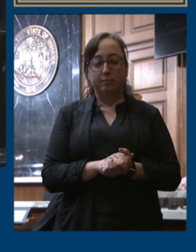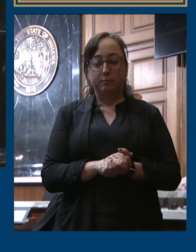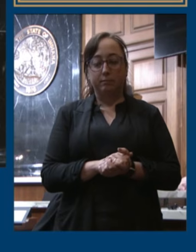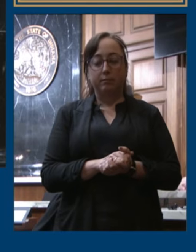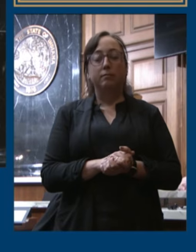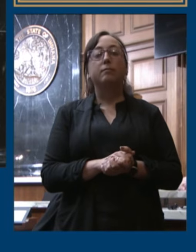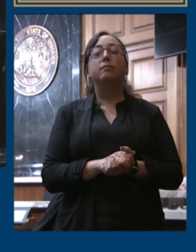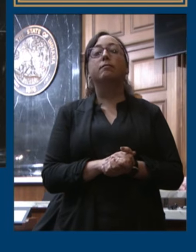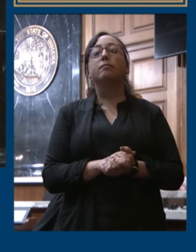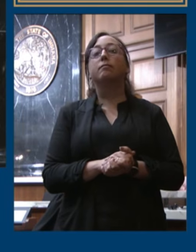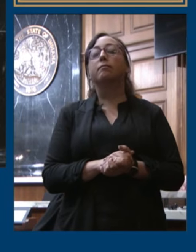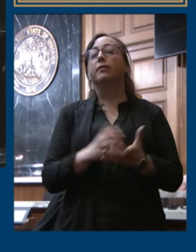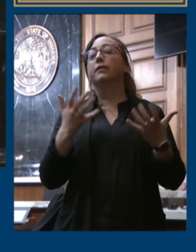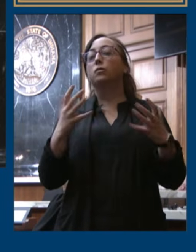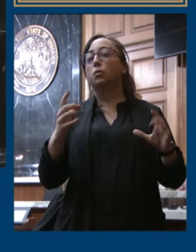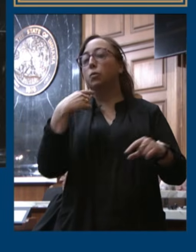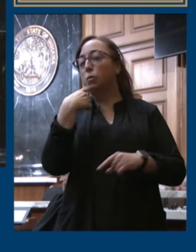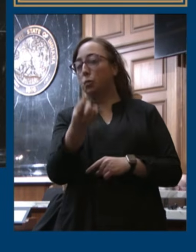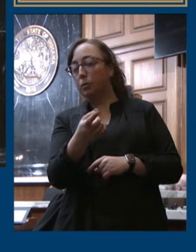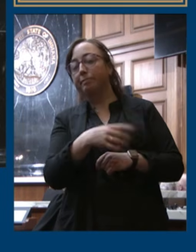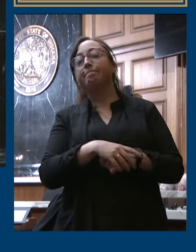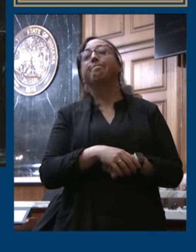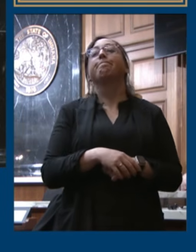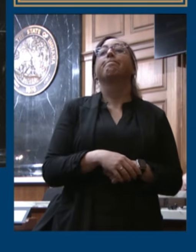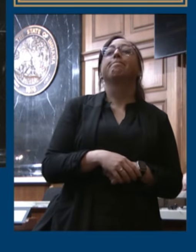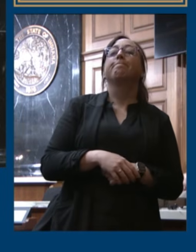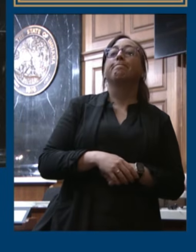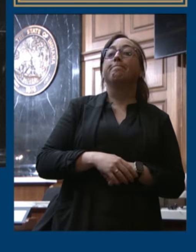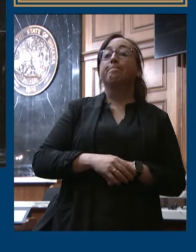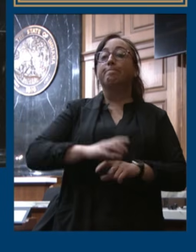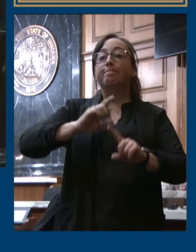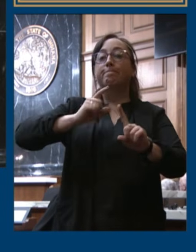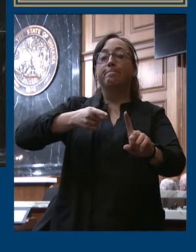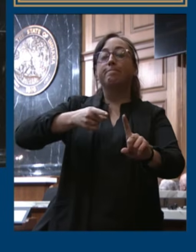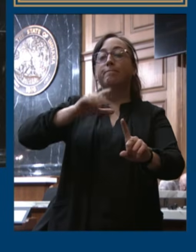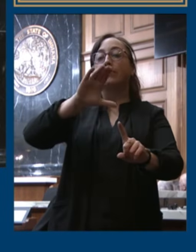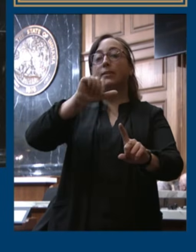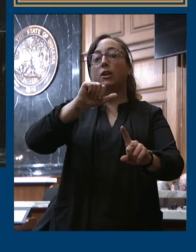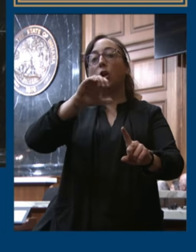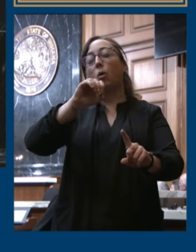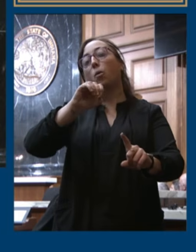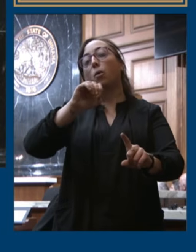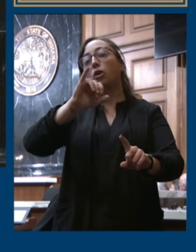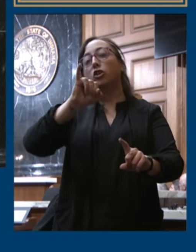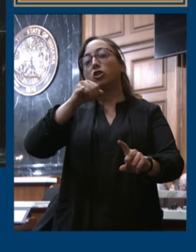AS MENTIONED, AT THE CENTER OF THIS PROGRESS WAS CAO JUSTIN FORKNER.